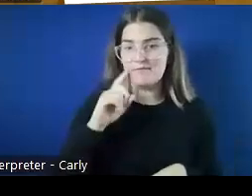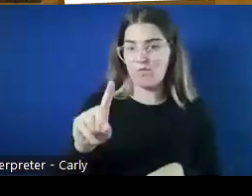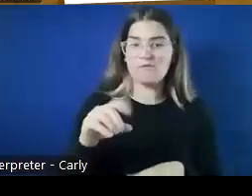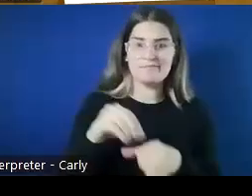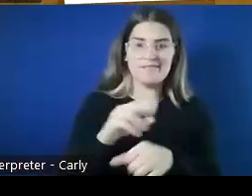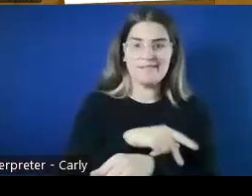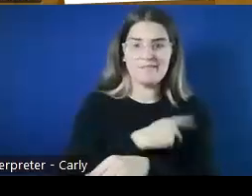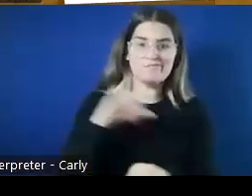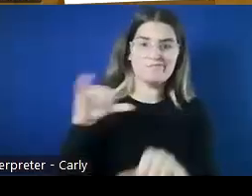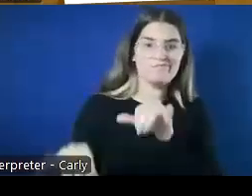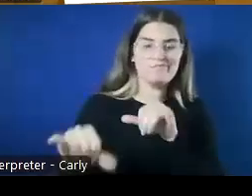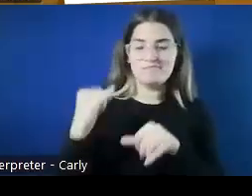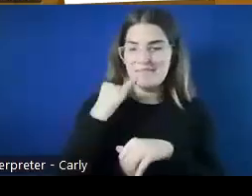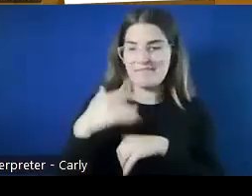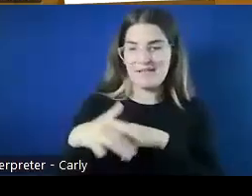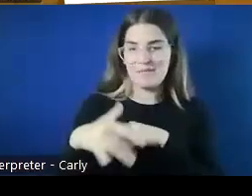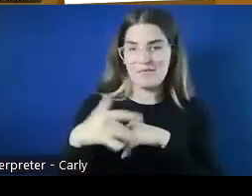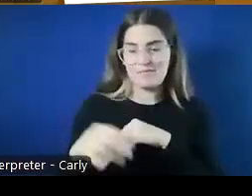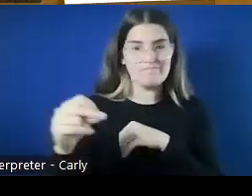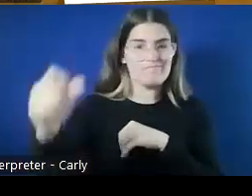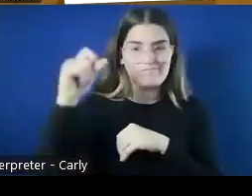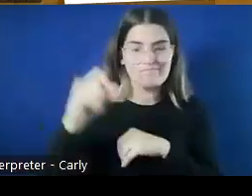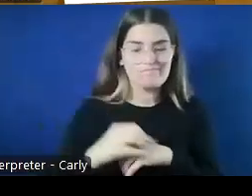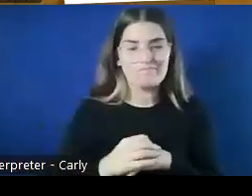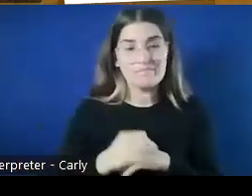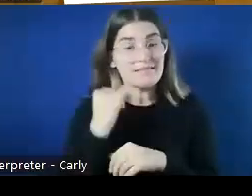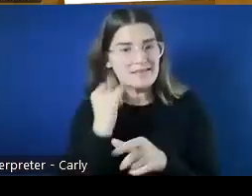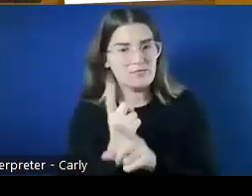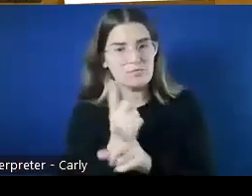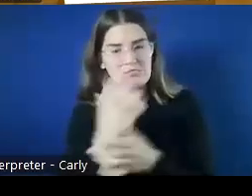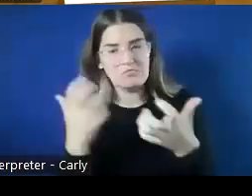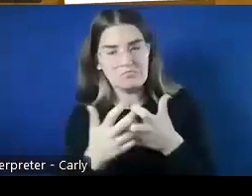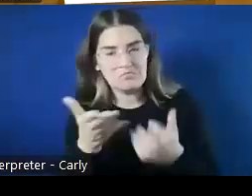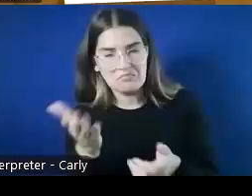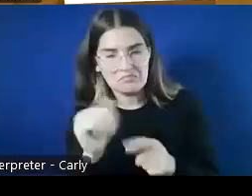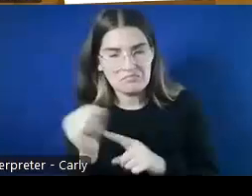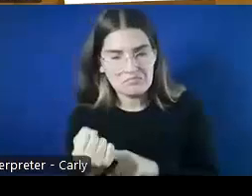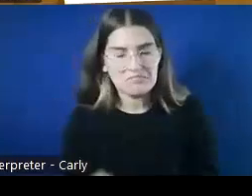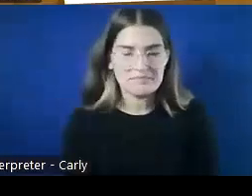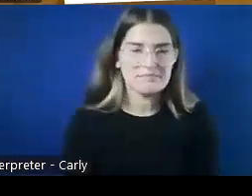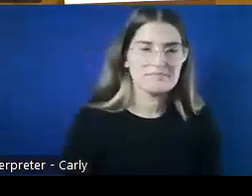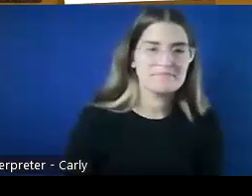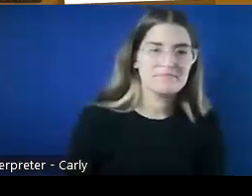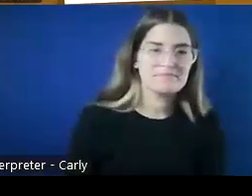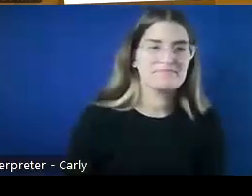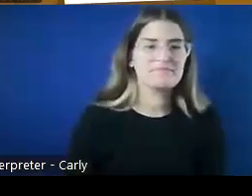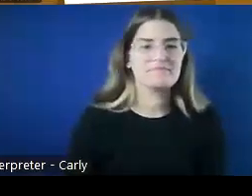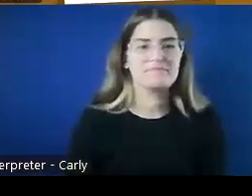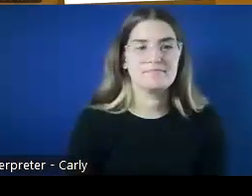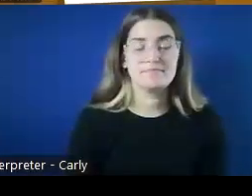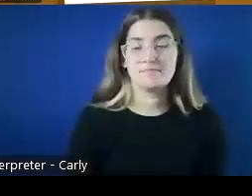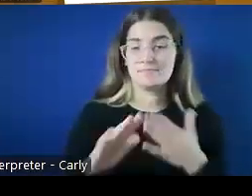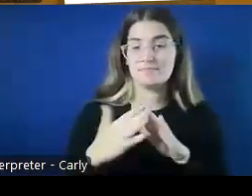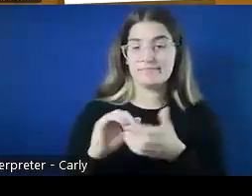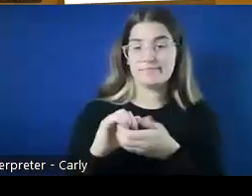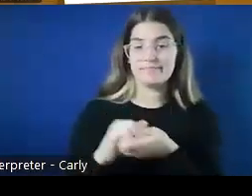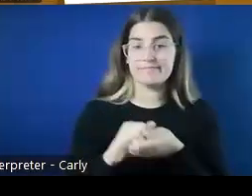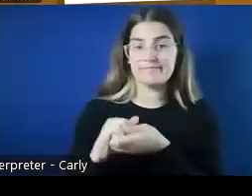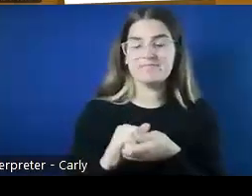bed available and if it is a apprpriate for them Community Partners have expressed satisfaction